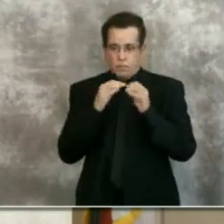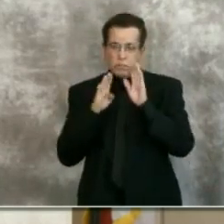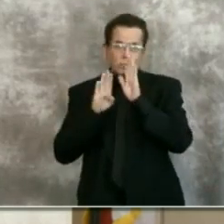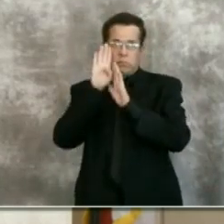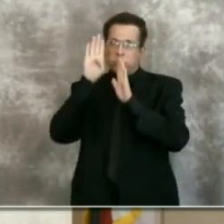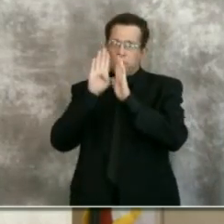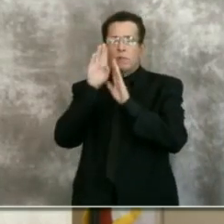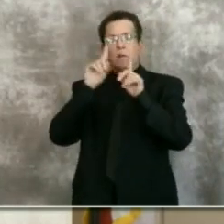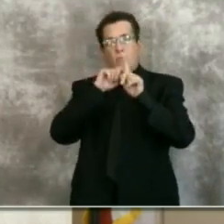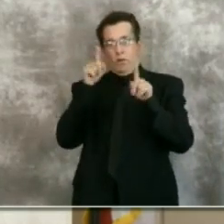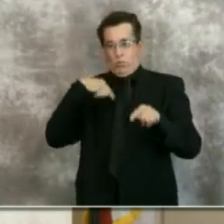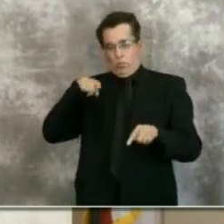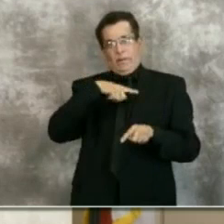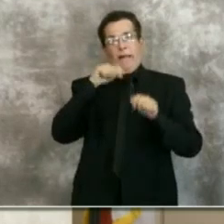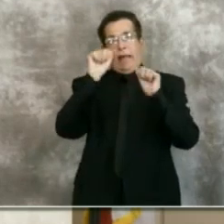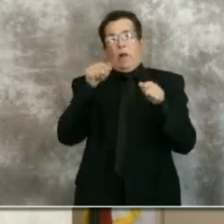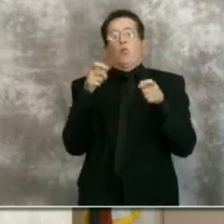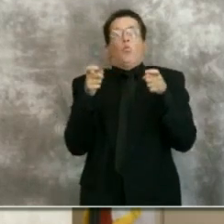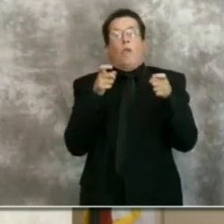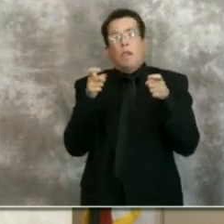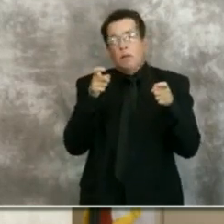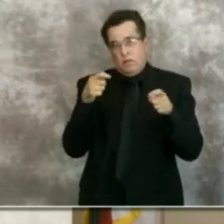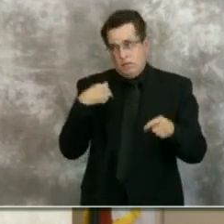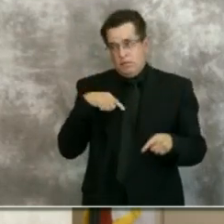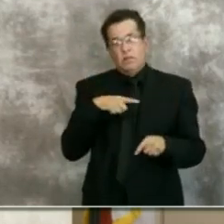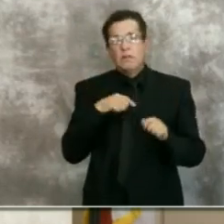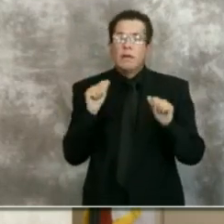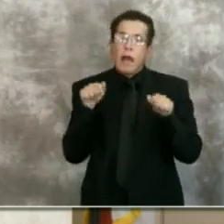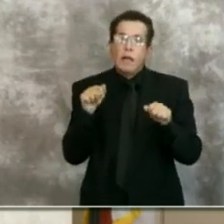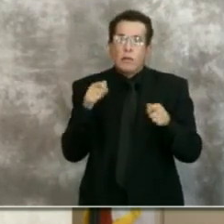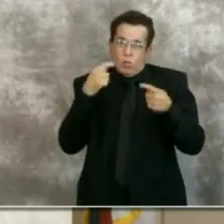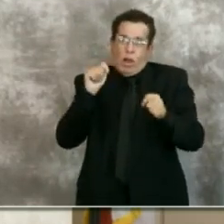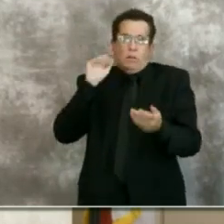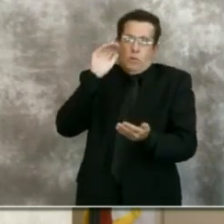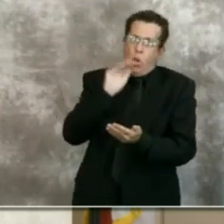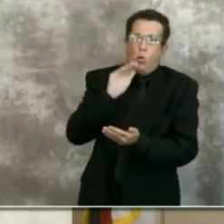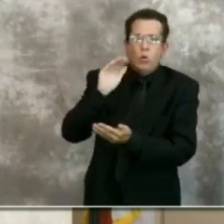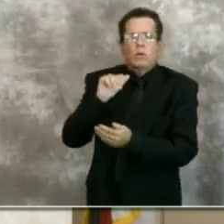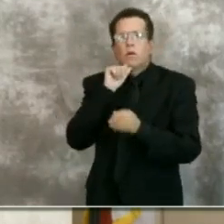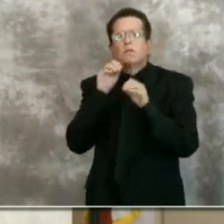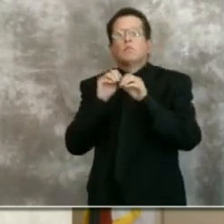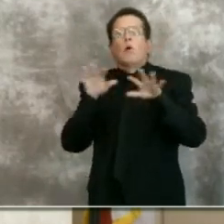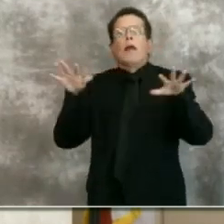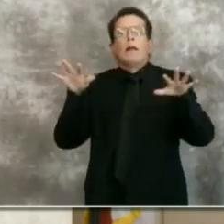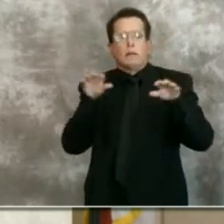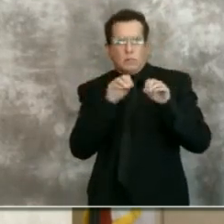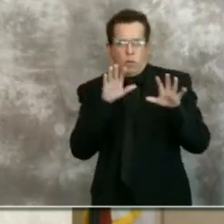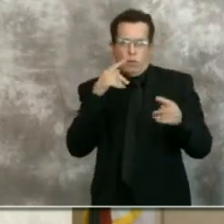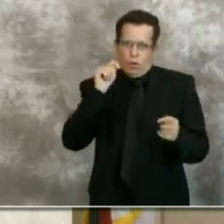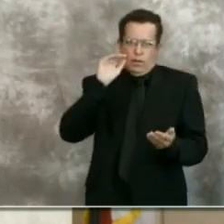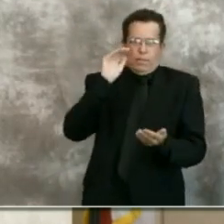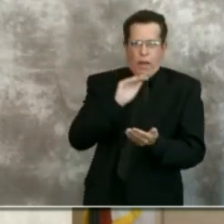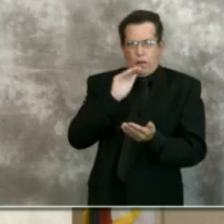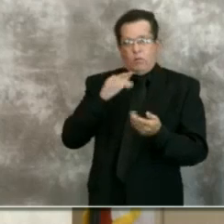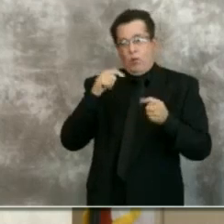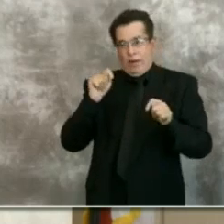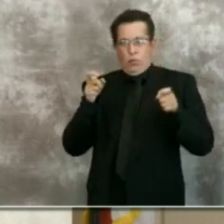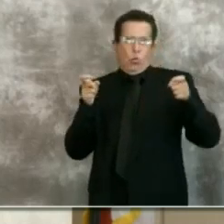TRENDING IN THE WRONG DIRECTION. BUT THE GOOD NEWS IS WE DO HAVE THAT WITHIN OUR